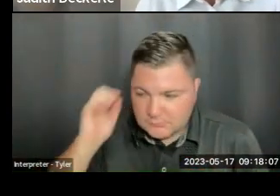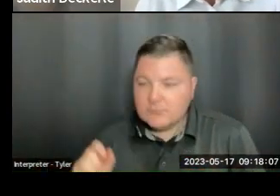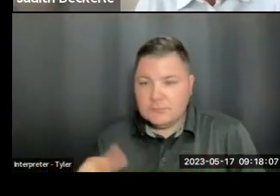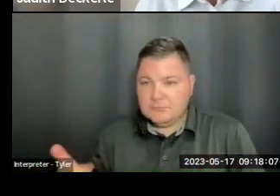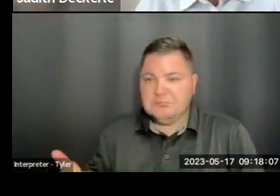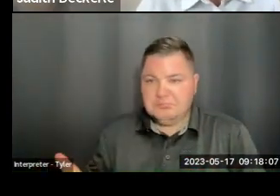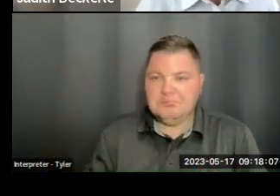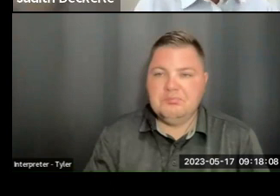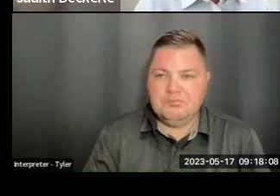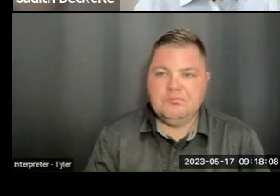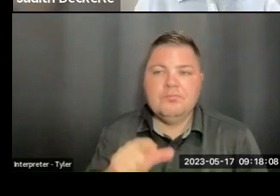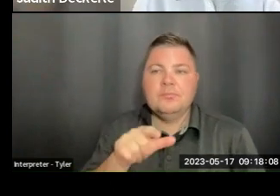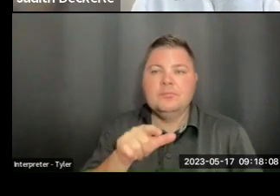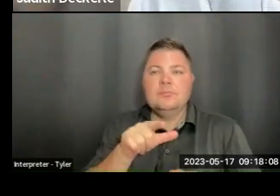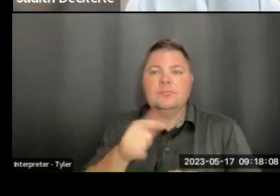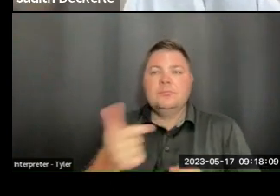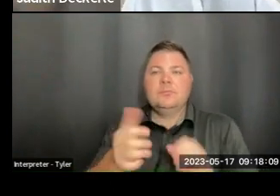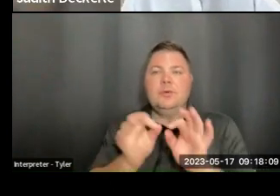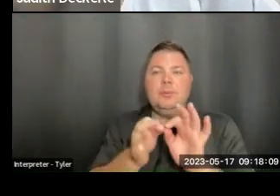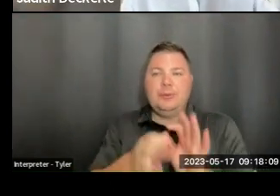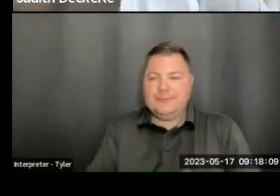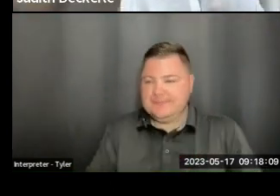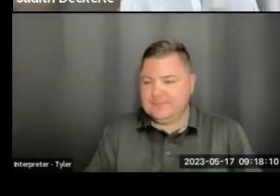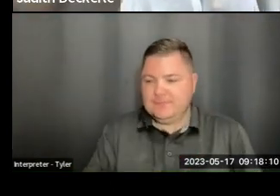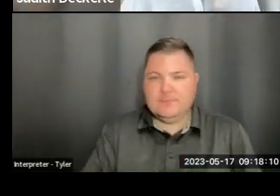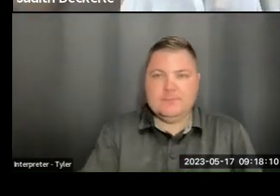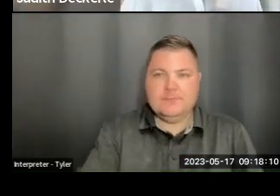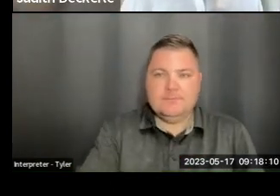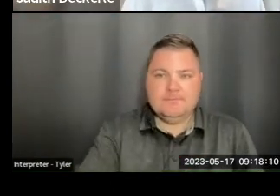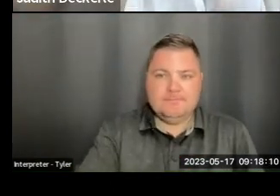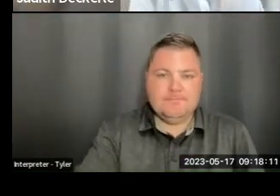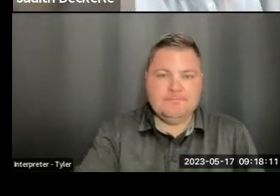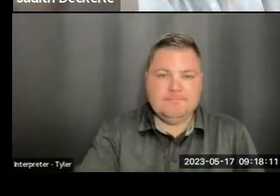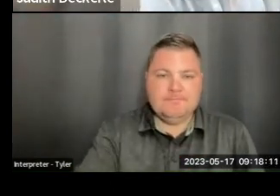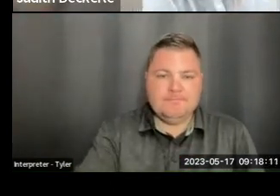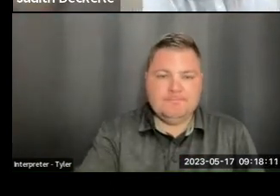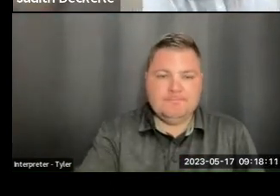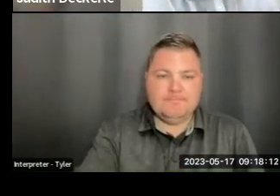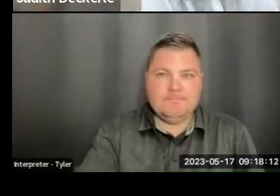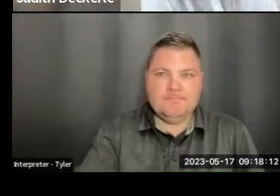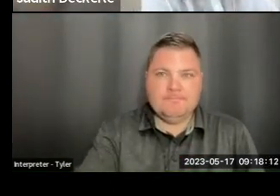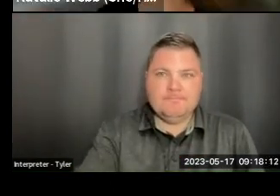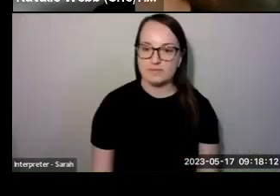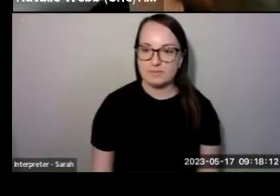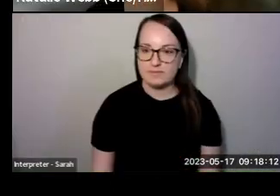questions, hopefully. Thanks, again! That's it, Natalie.